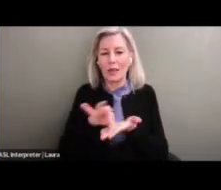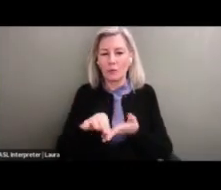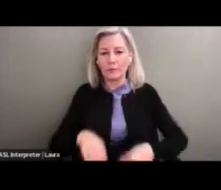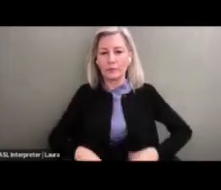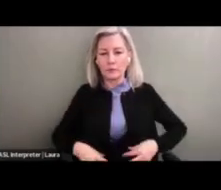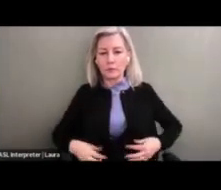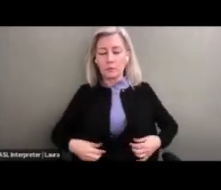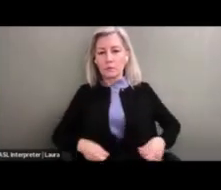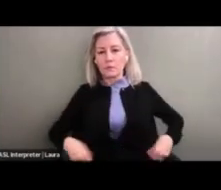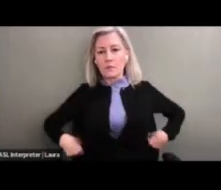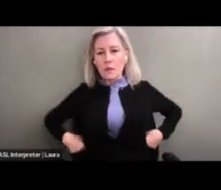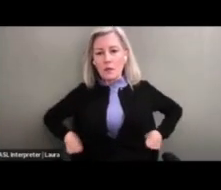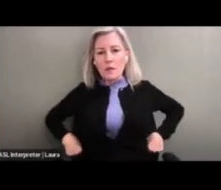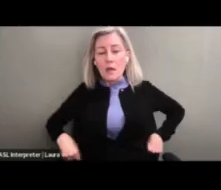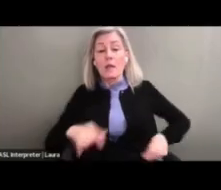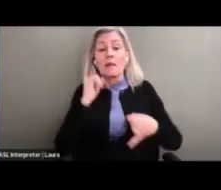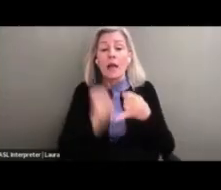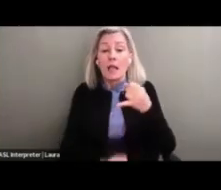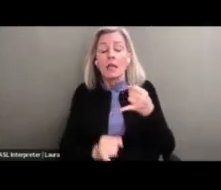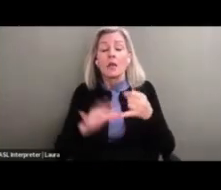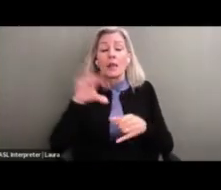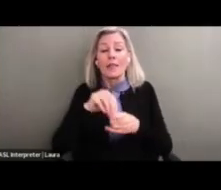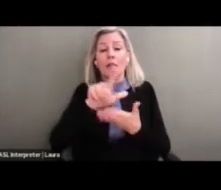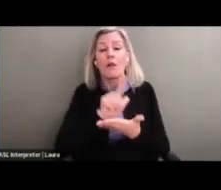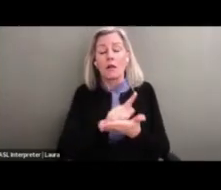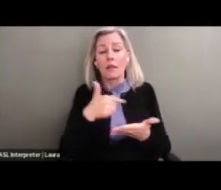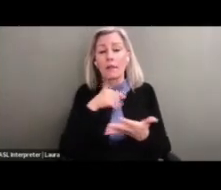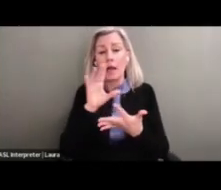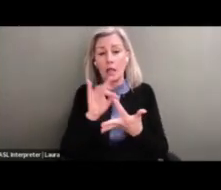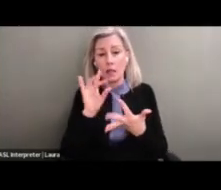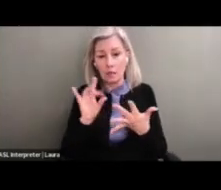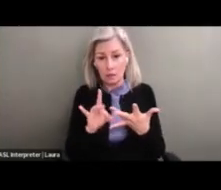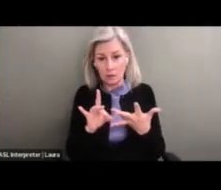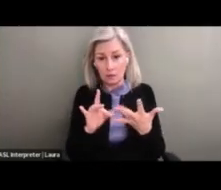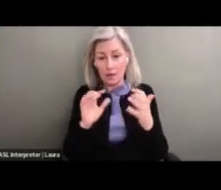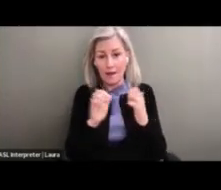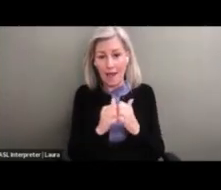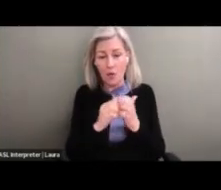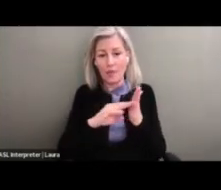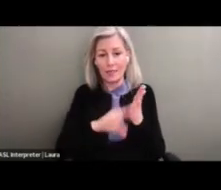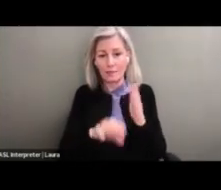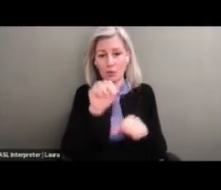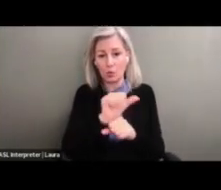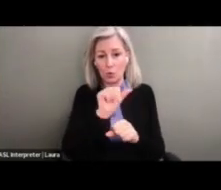meaning that your caregiver and caring for an adult child with a disability, and allowing that representation account.